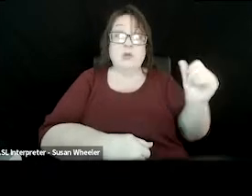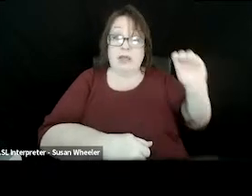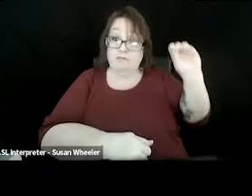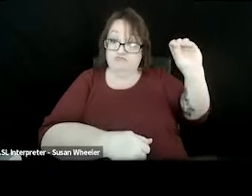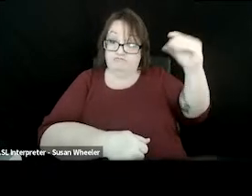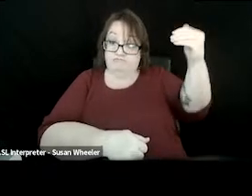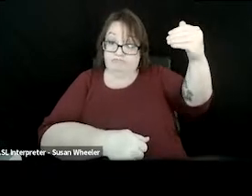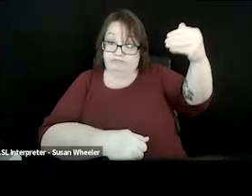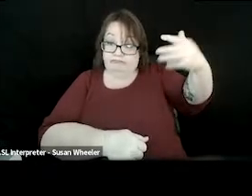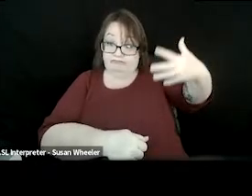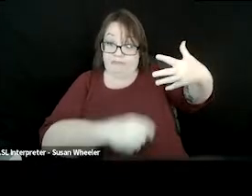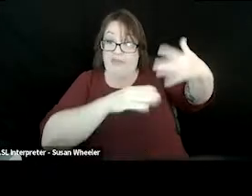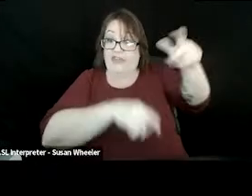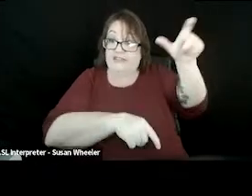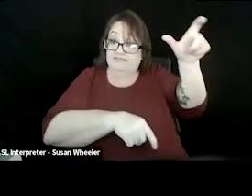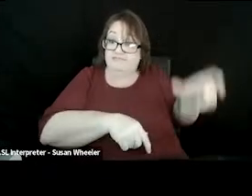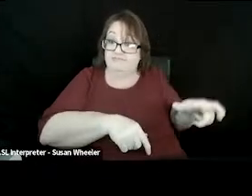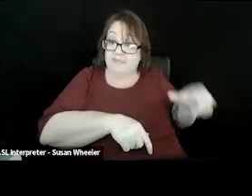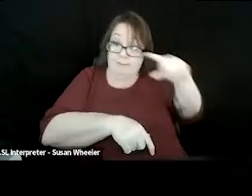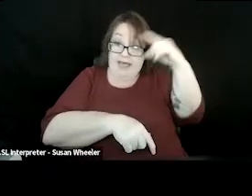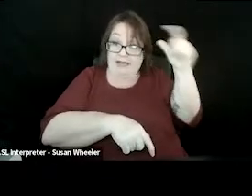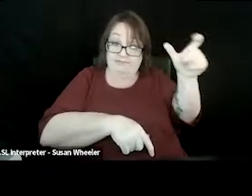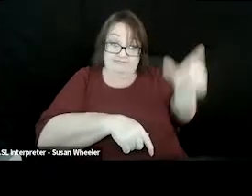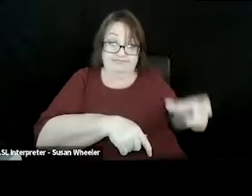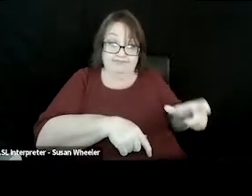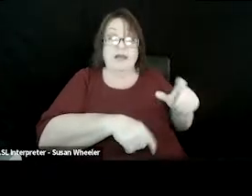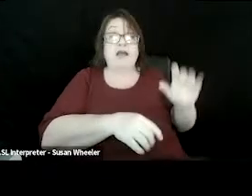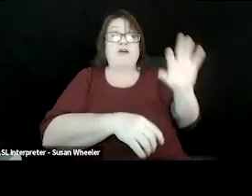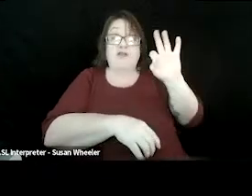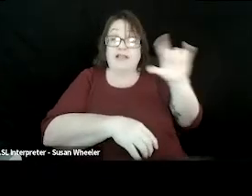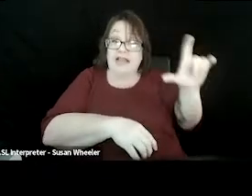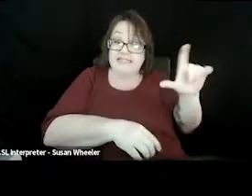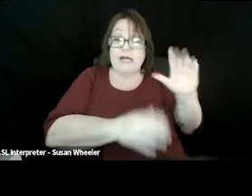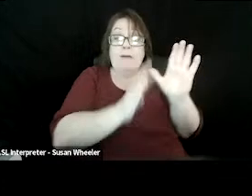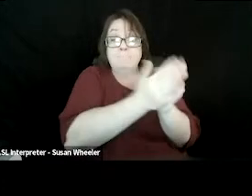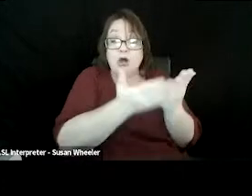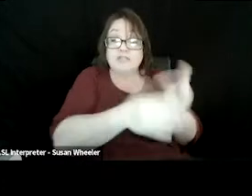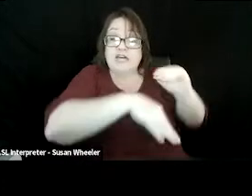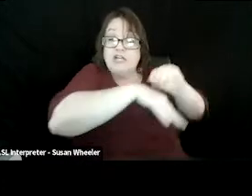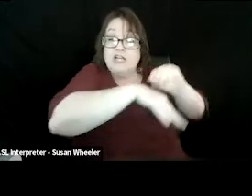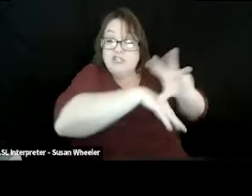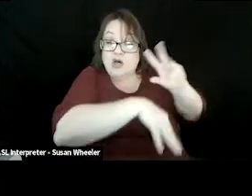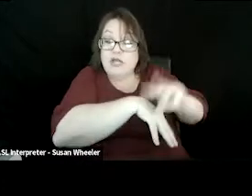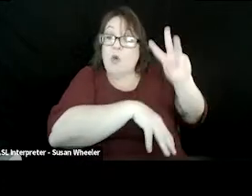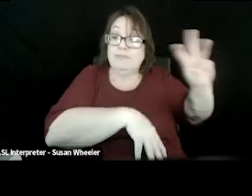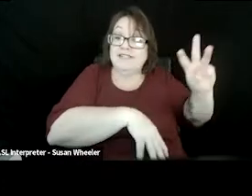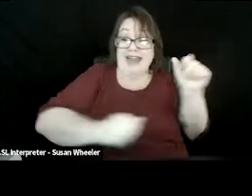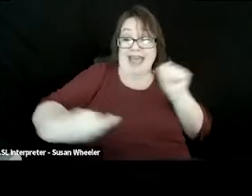in the side there, the freelancing, the books, the consulting, the websites, acting, voiceover, all of those kinds of things